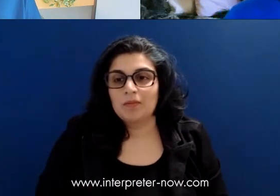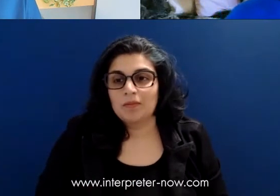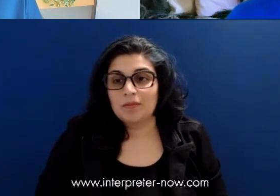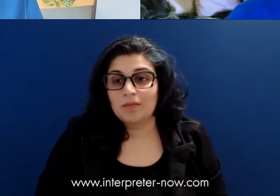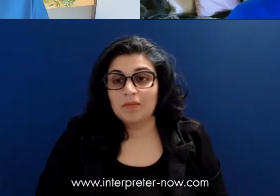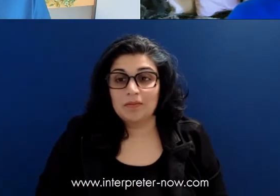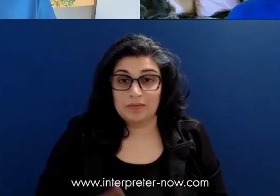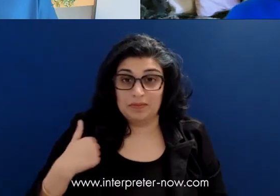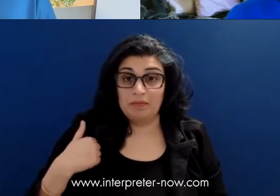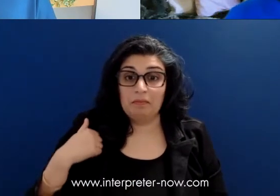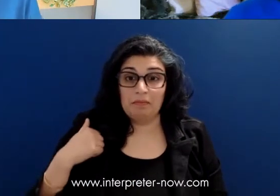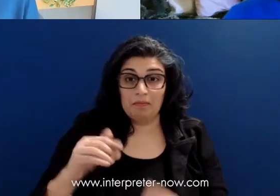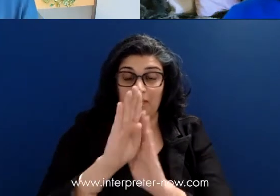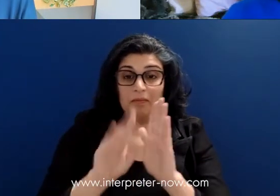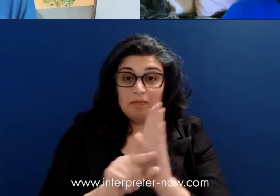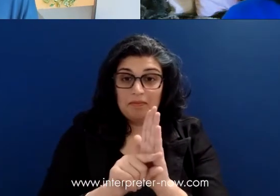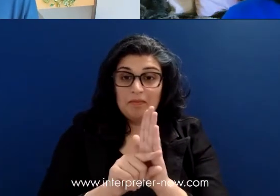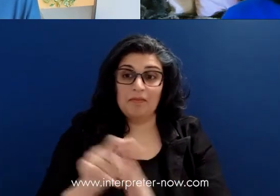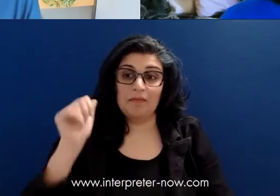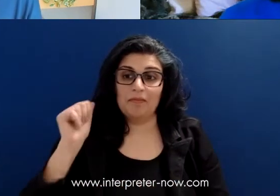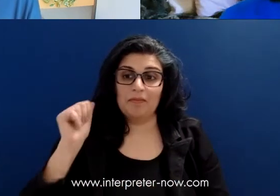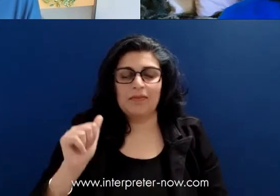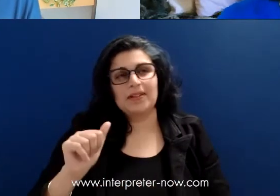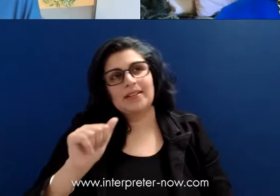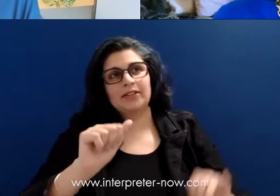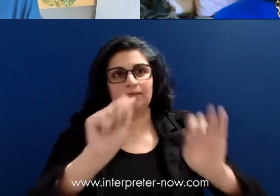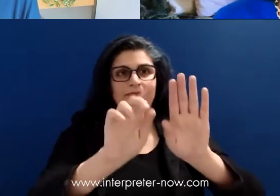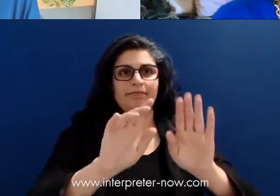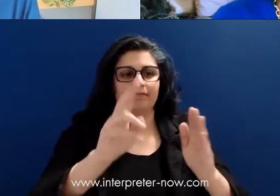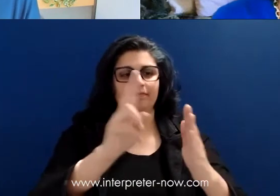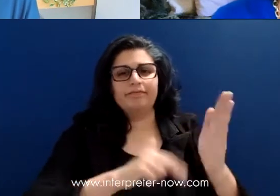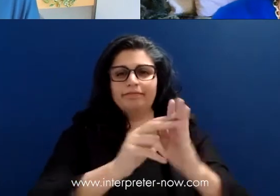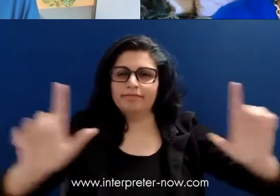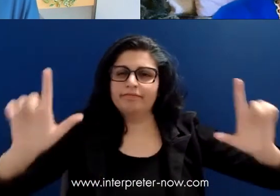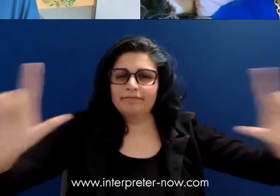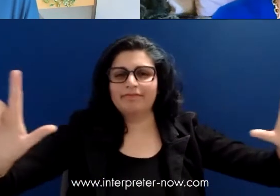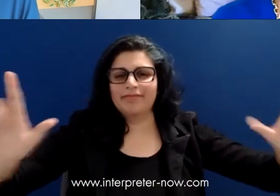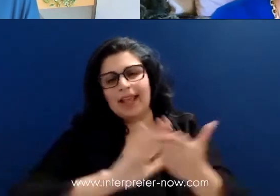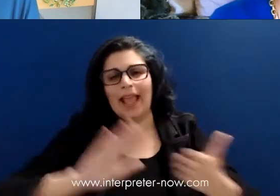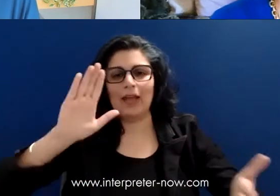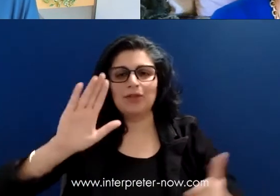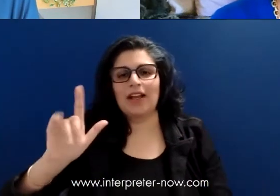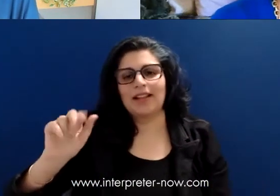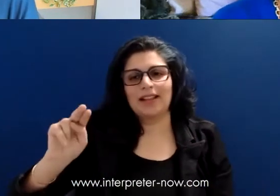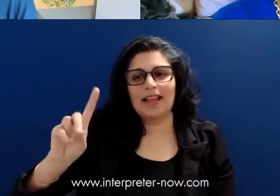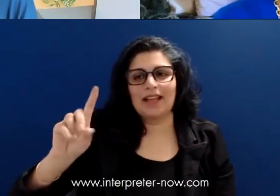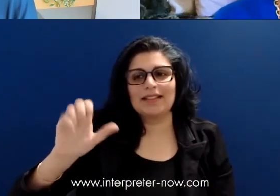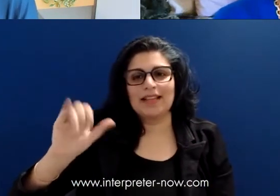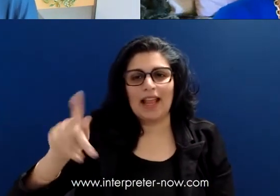My background is an abstract landscape painting. Awesome!